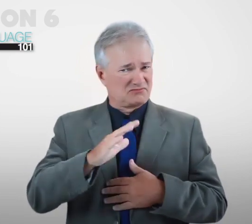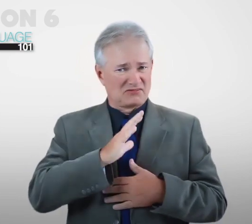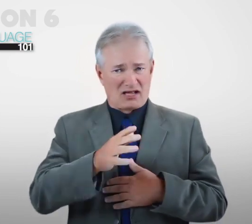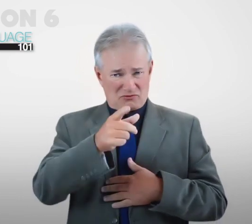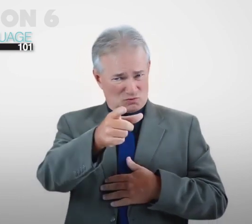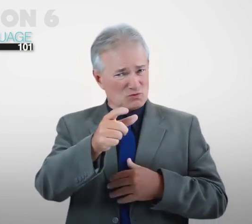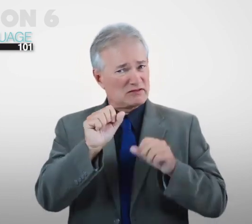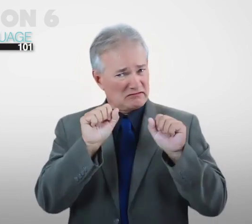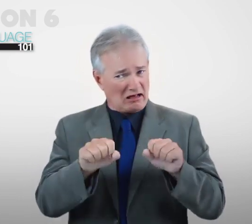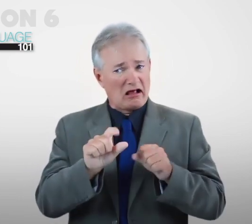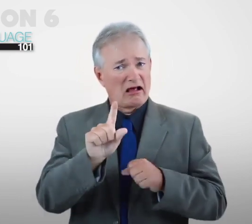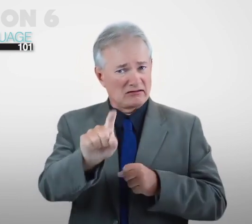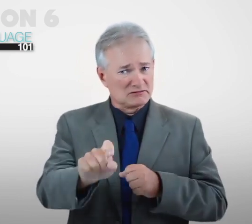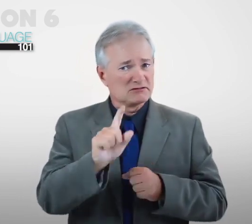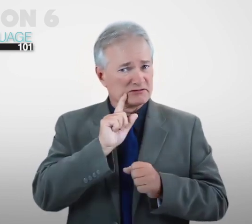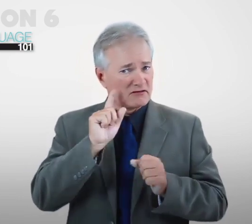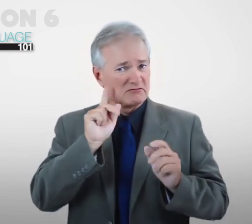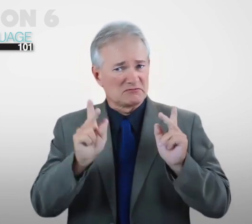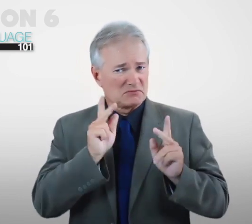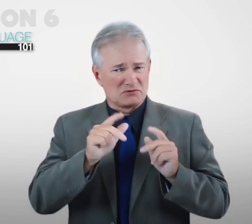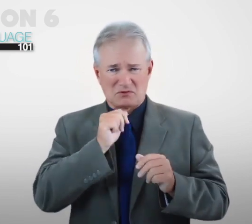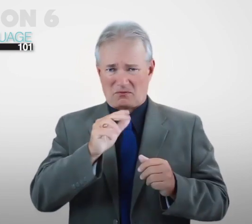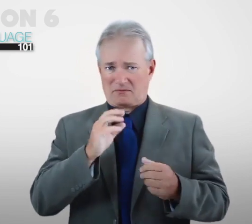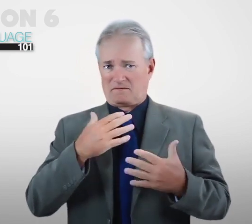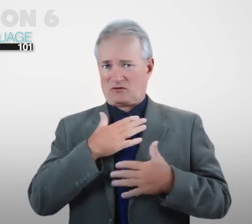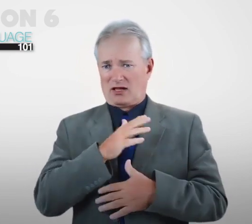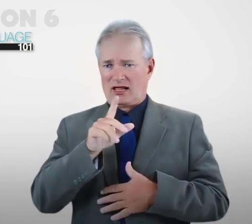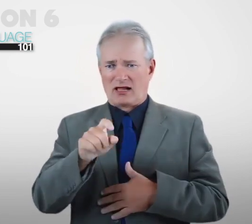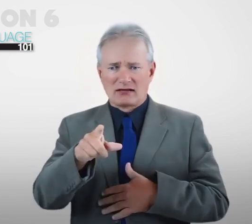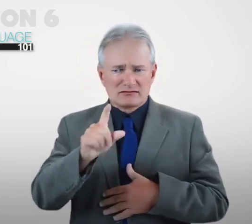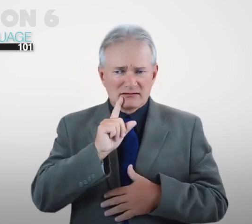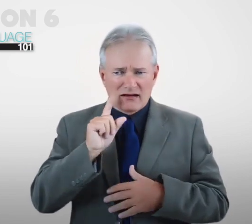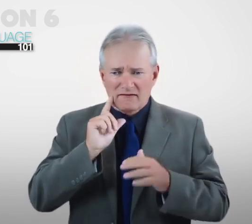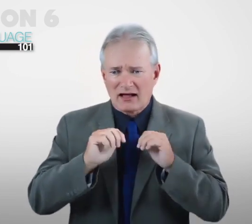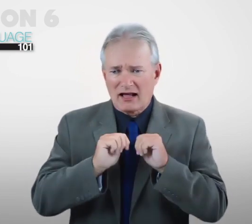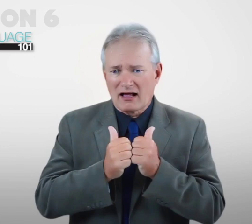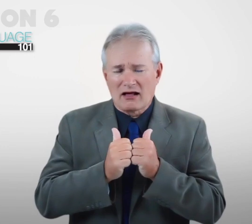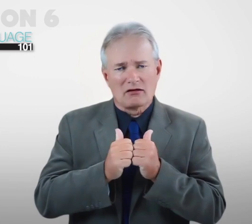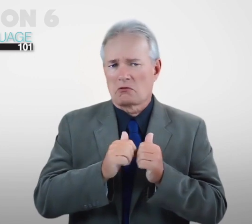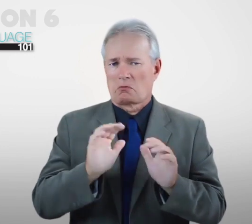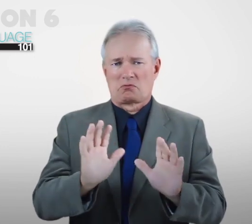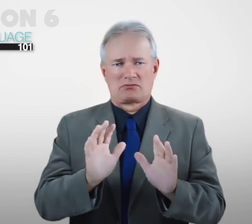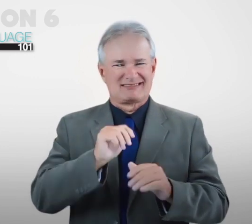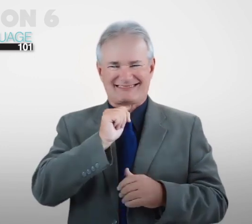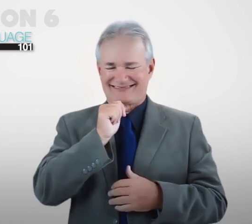and they were hearing, and now they don't hear as much. Don't be afraid to ask,